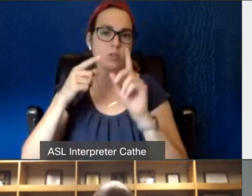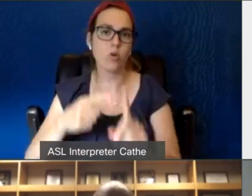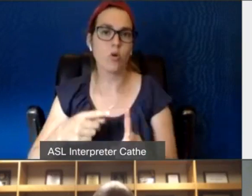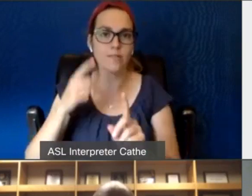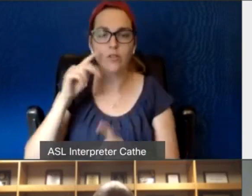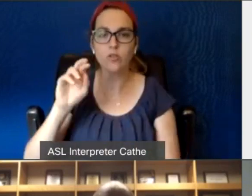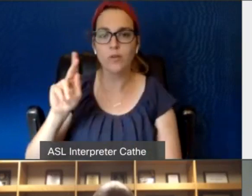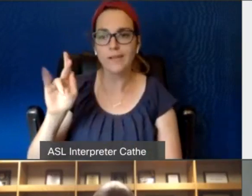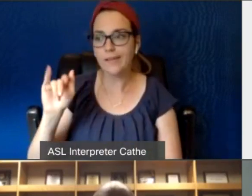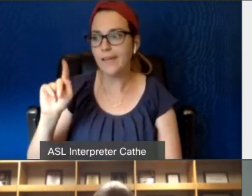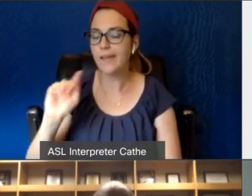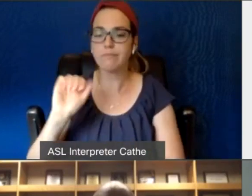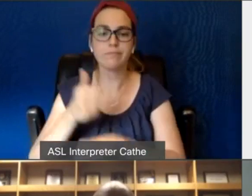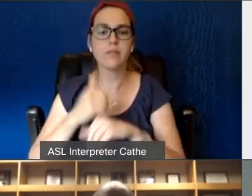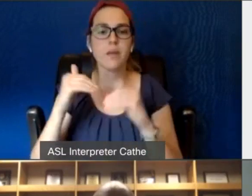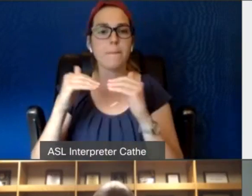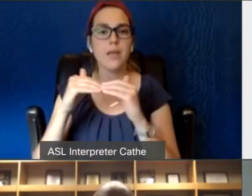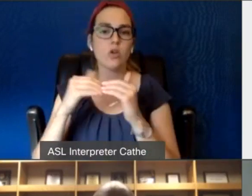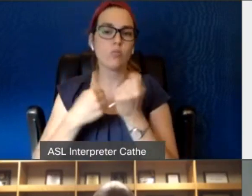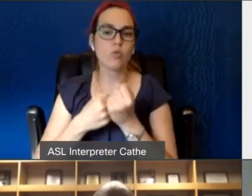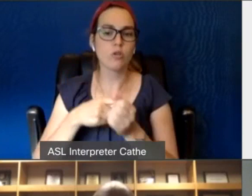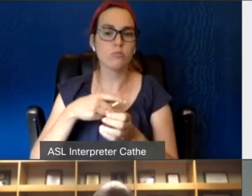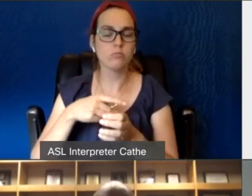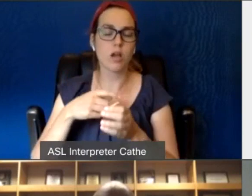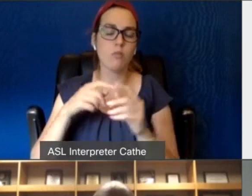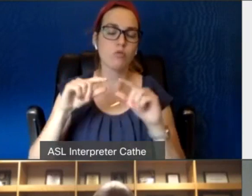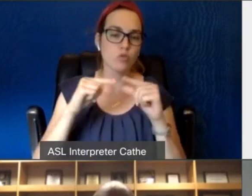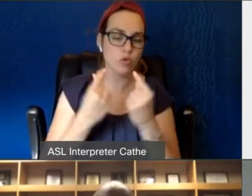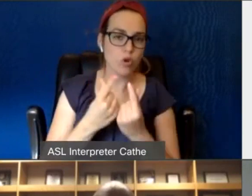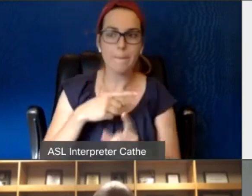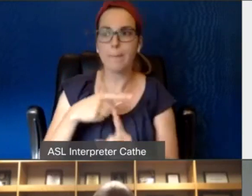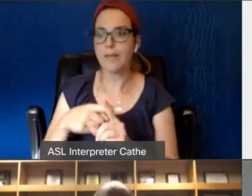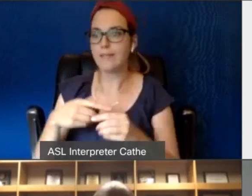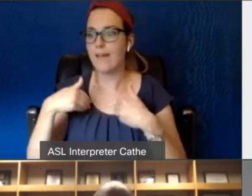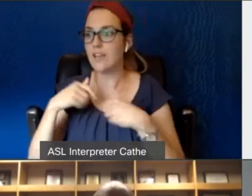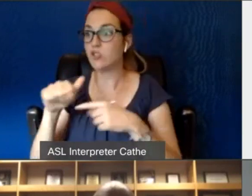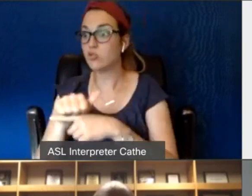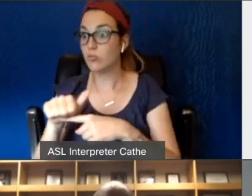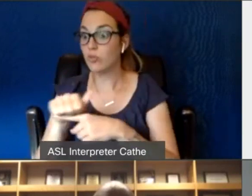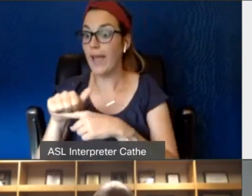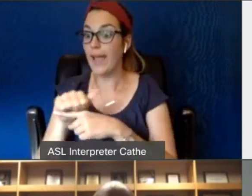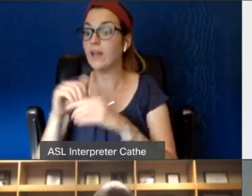also pair the participants with trained recovery support specialists, Judge Hannah talked